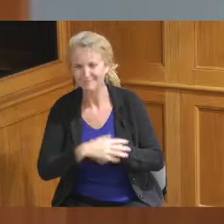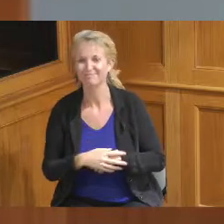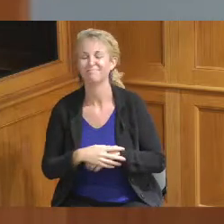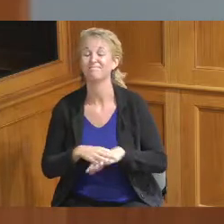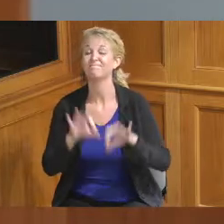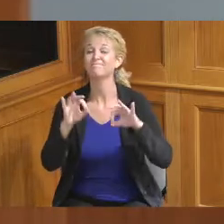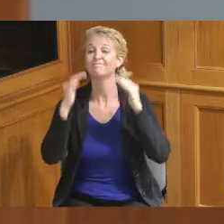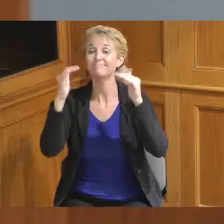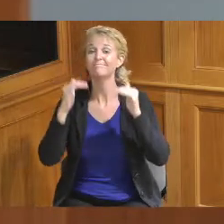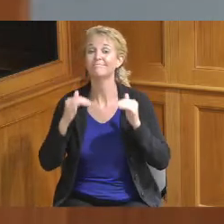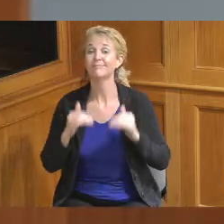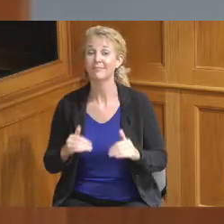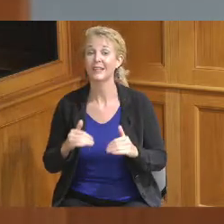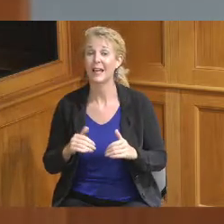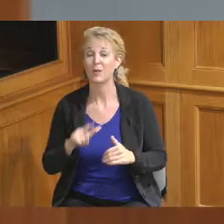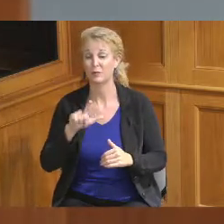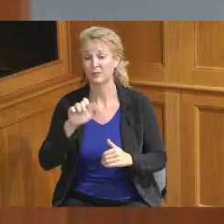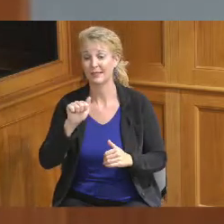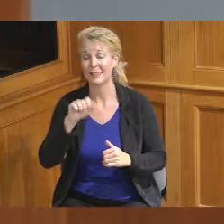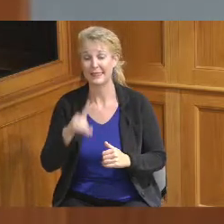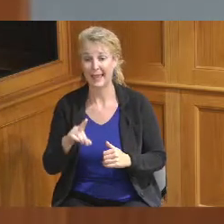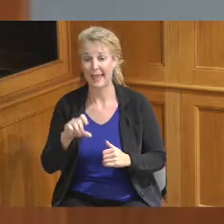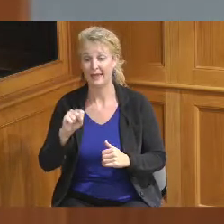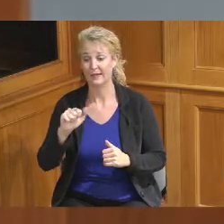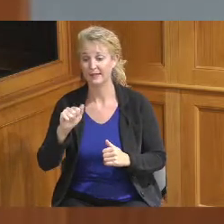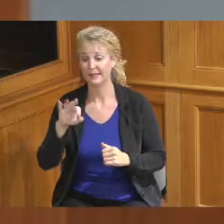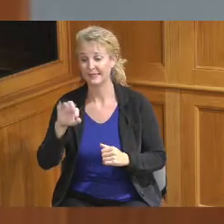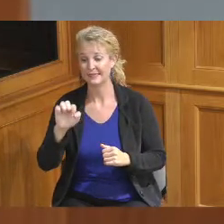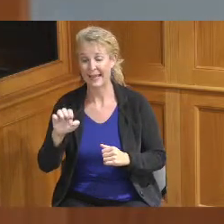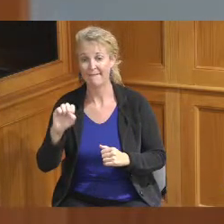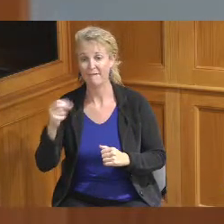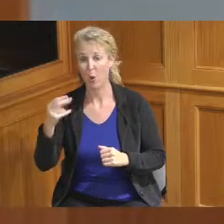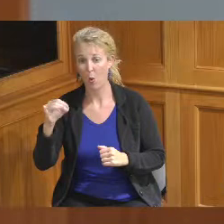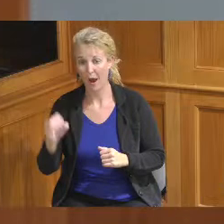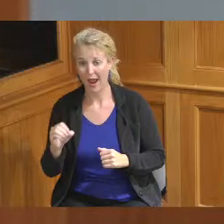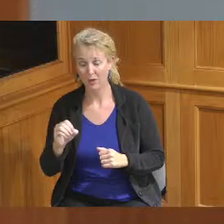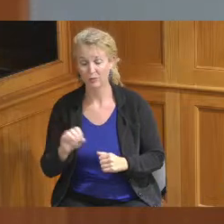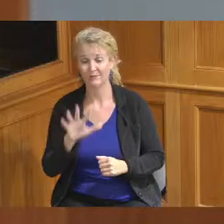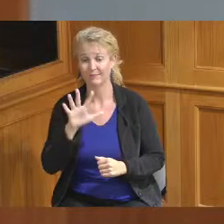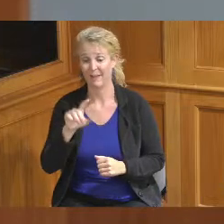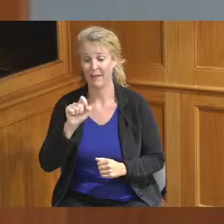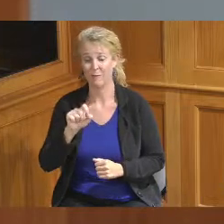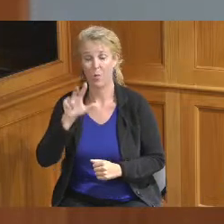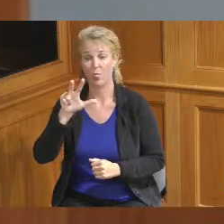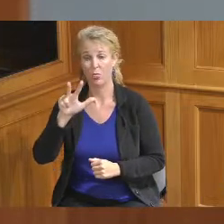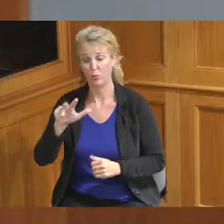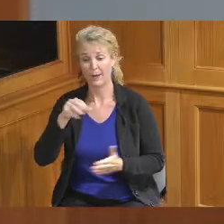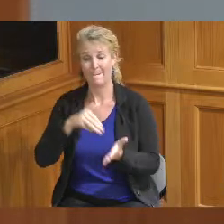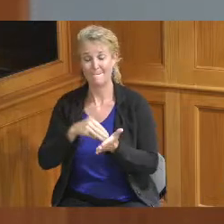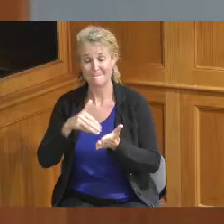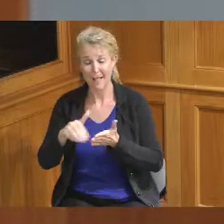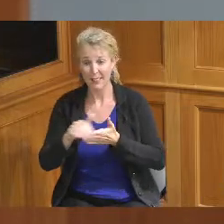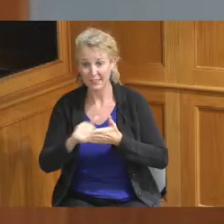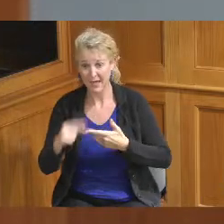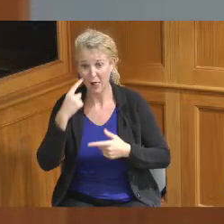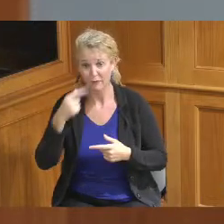so let's say Ohio this program is going to aot $5.3 million in grant funds that can be used